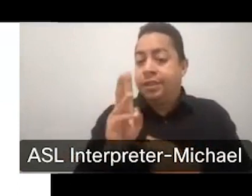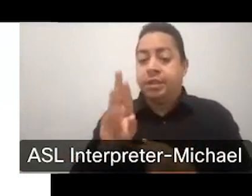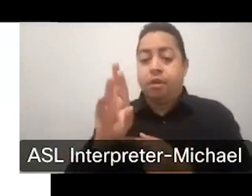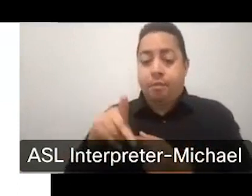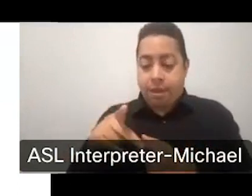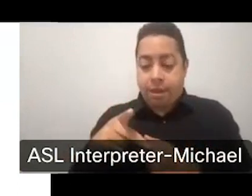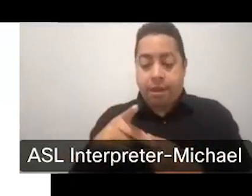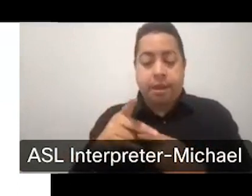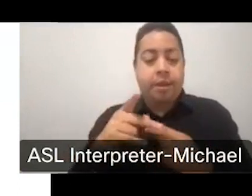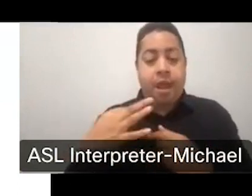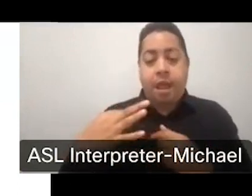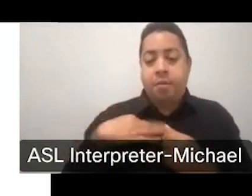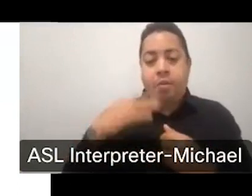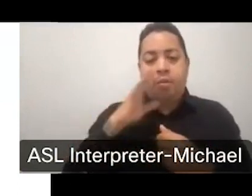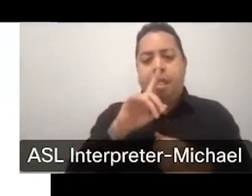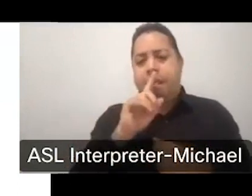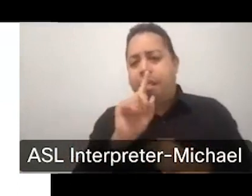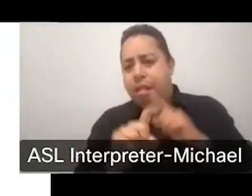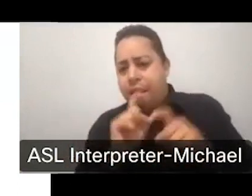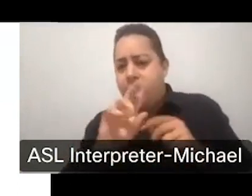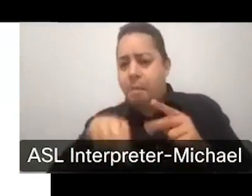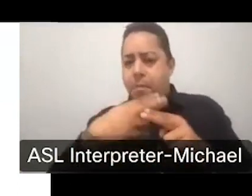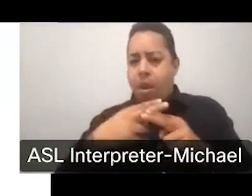interest areas, which we call job preferences.